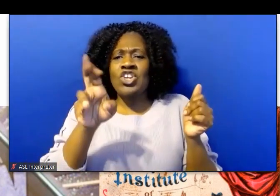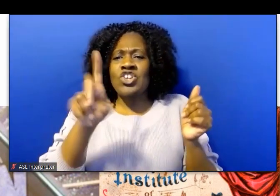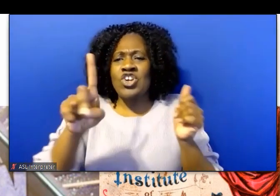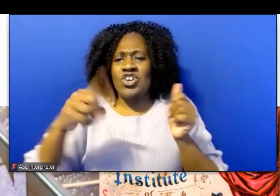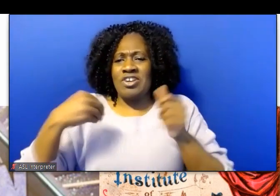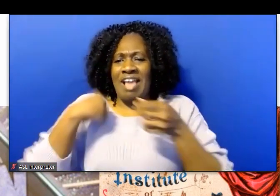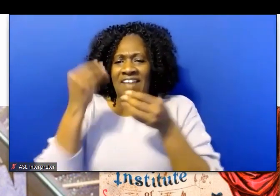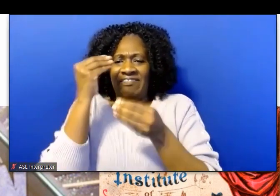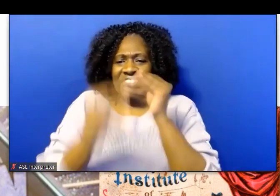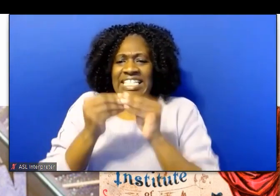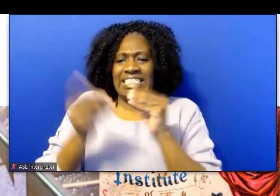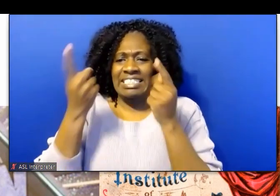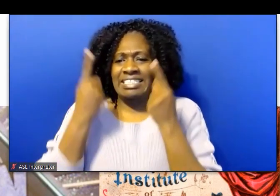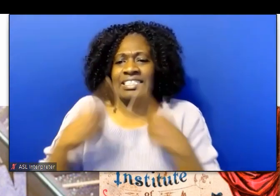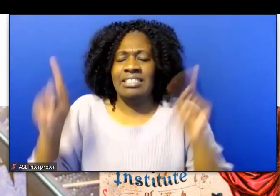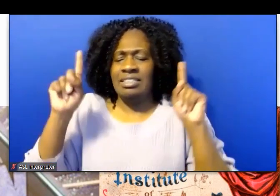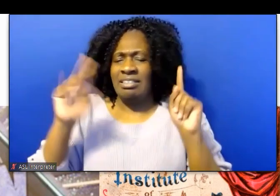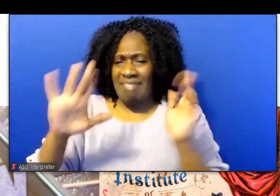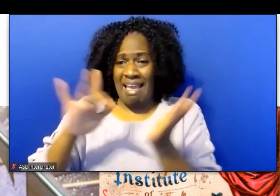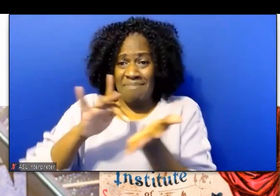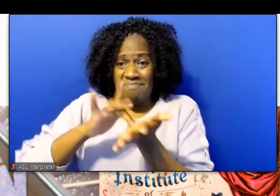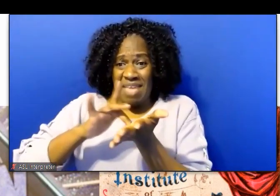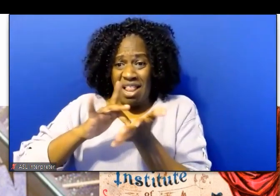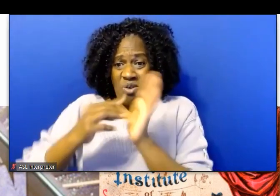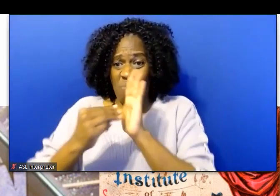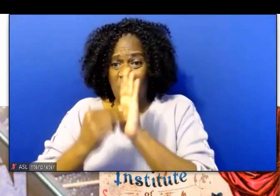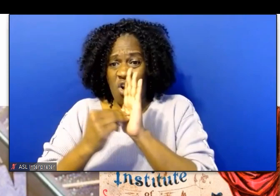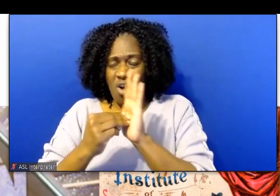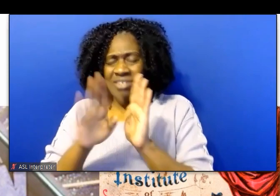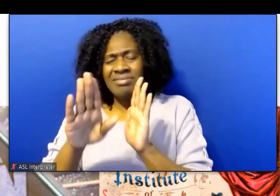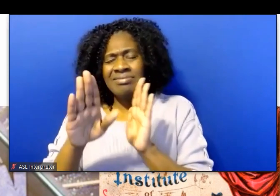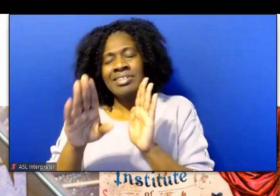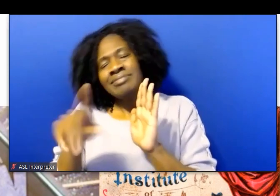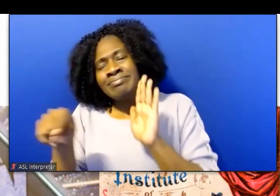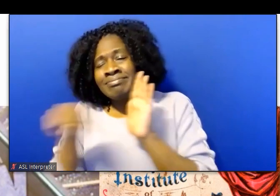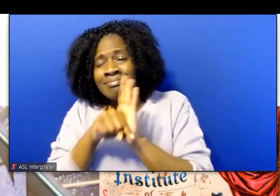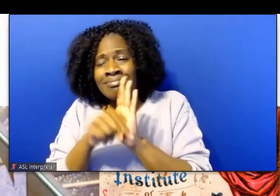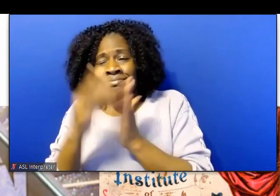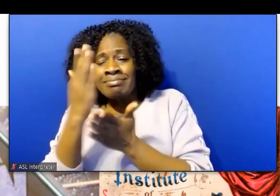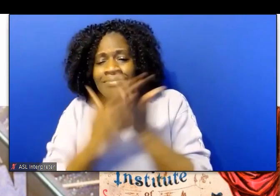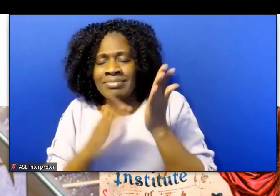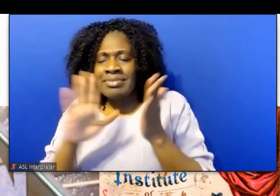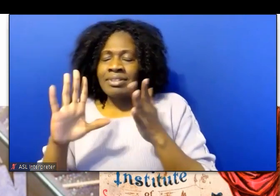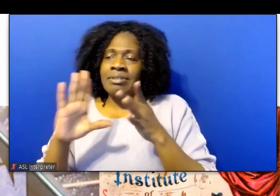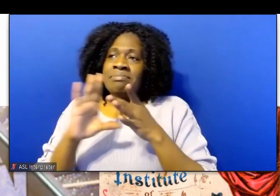The medical model - the the bad thing about that is the messaging